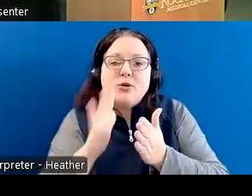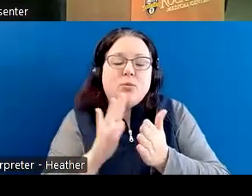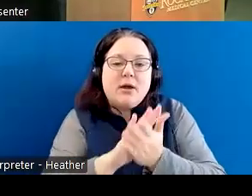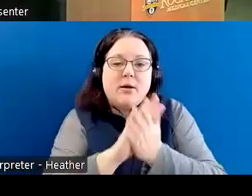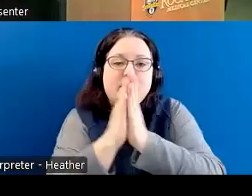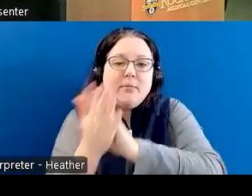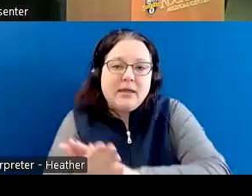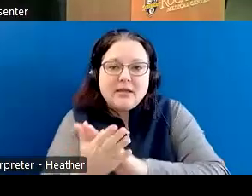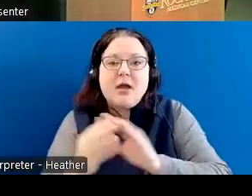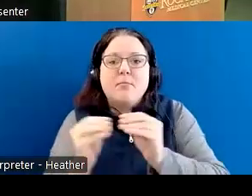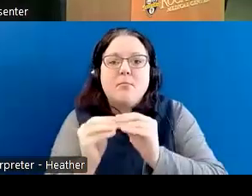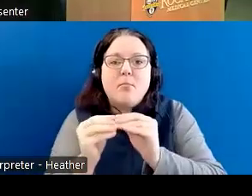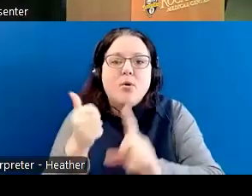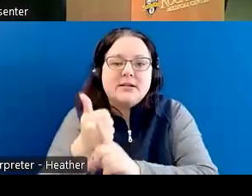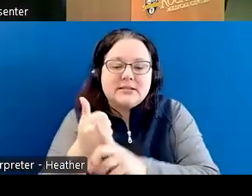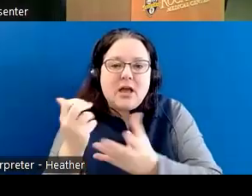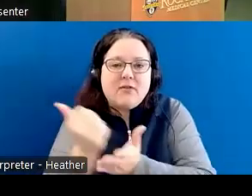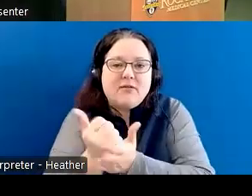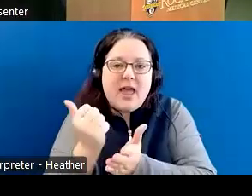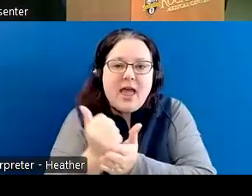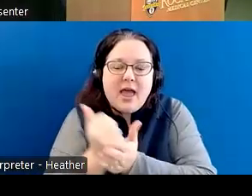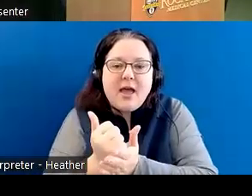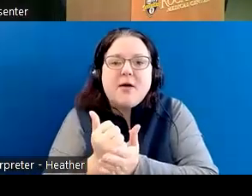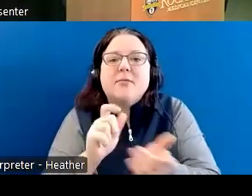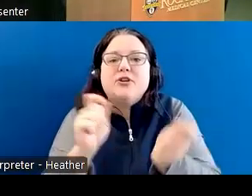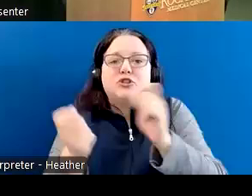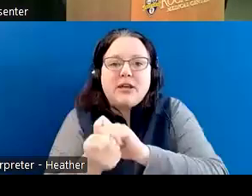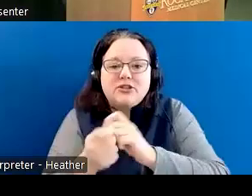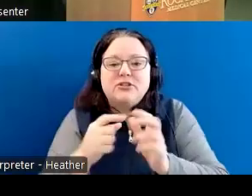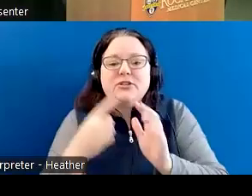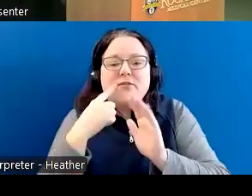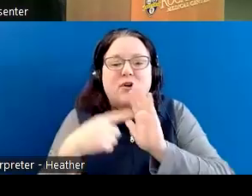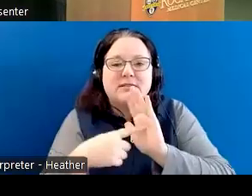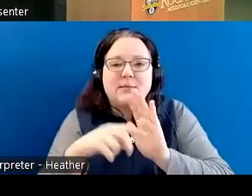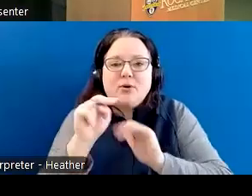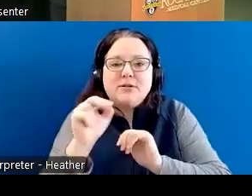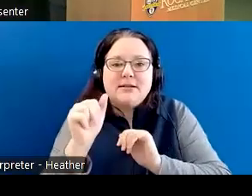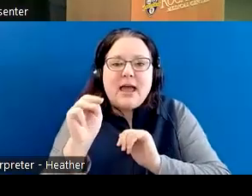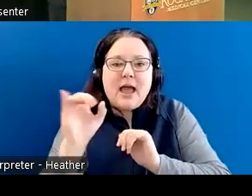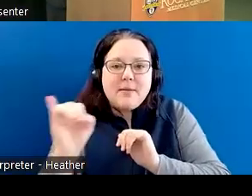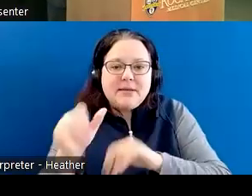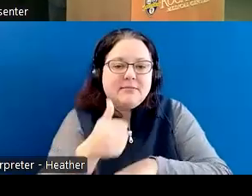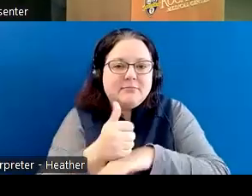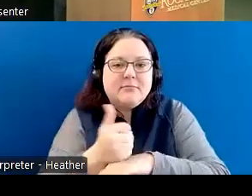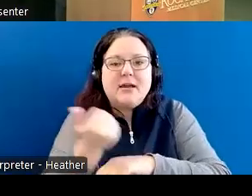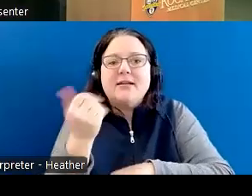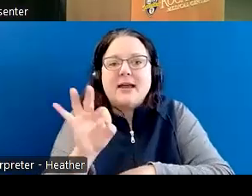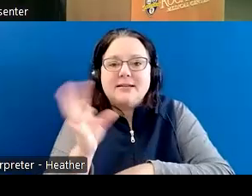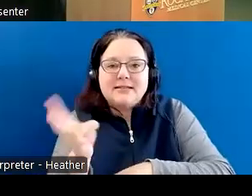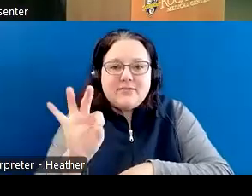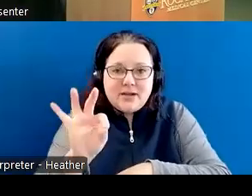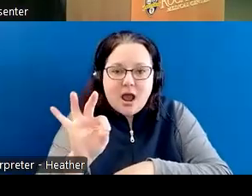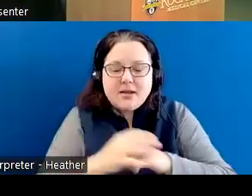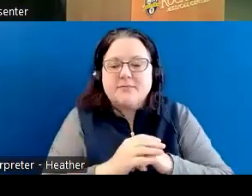movements such as NAMI being founded in 1979. And we see all of this occurring